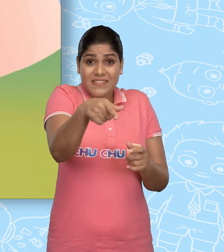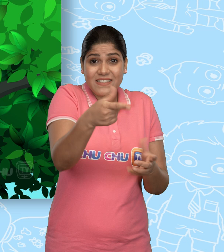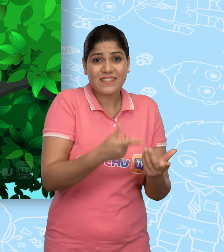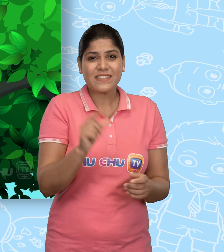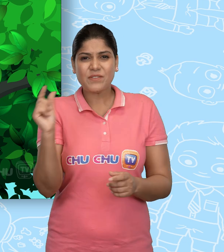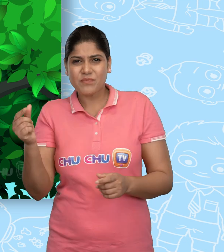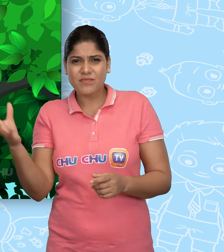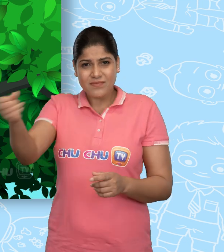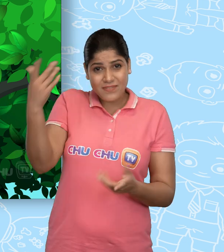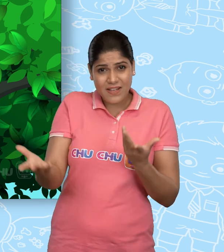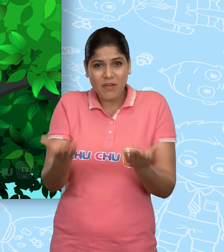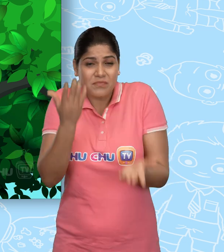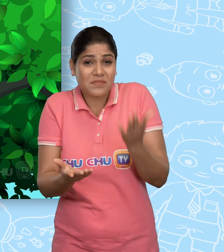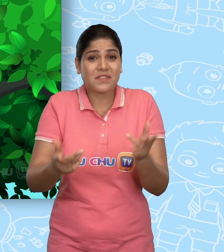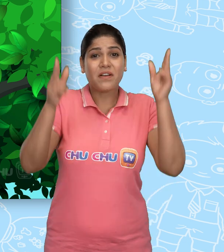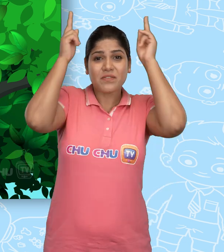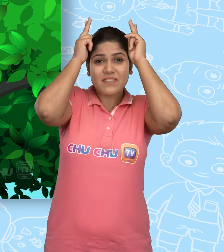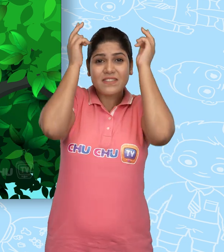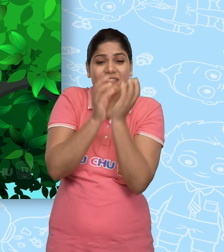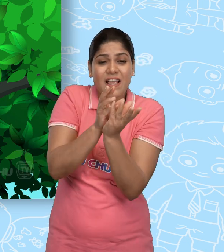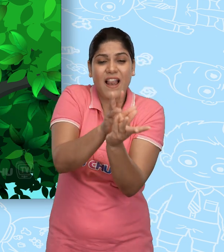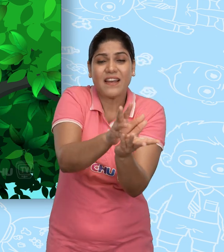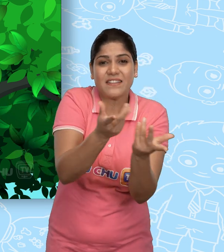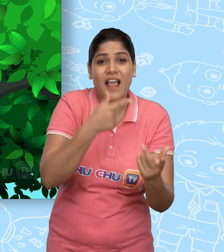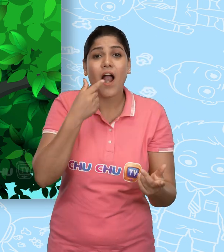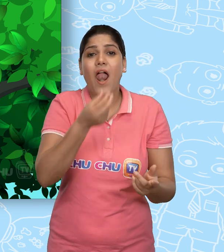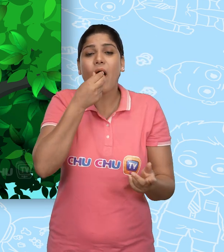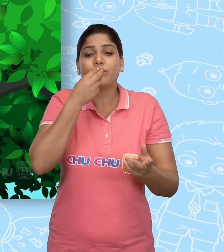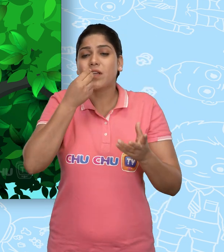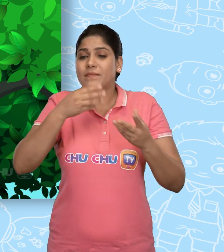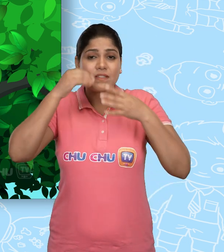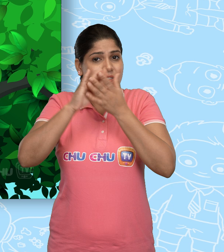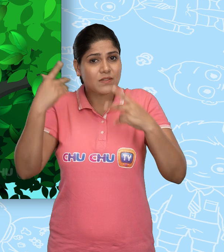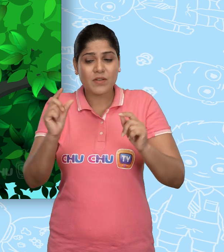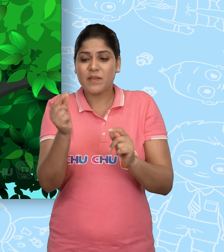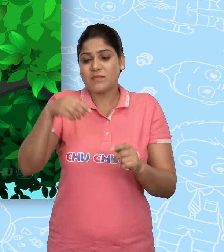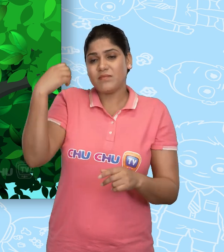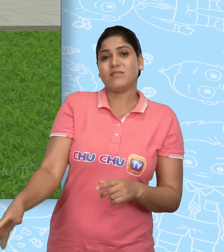A squirrel must have dropped the seed you found in our garden after eating a peach.